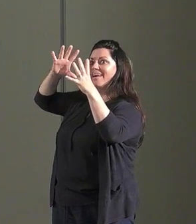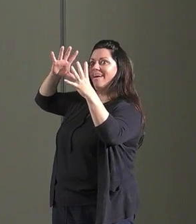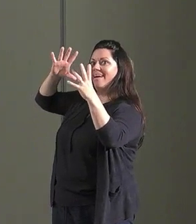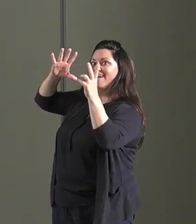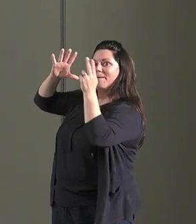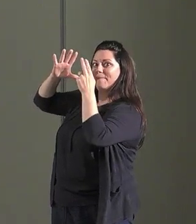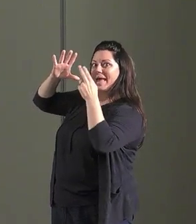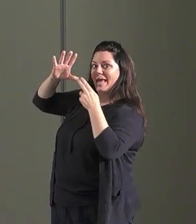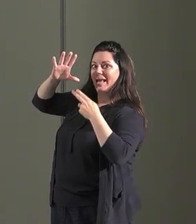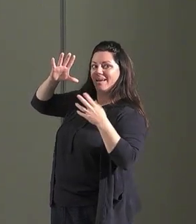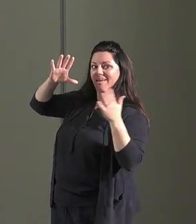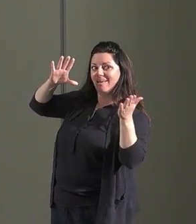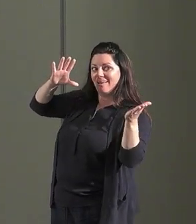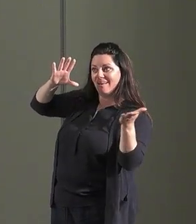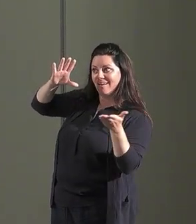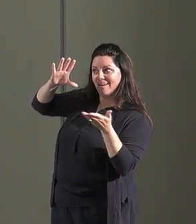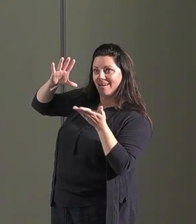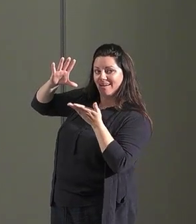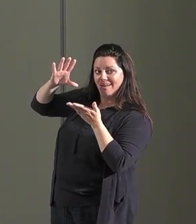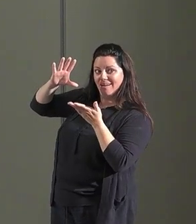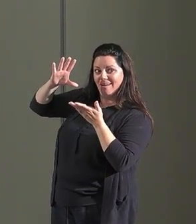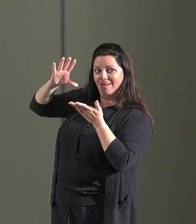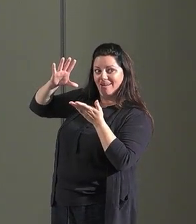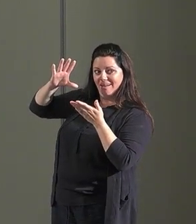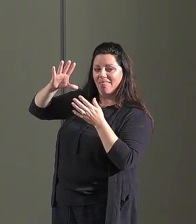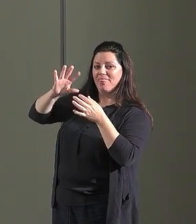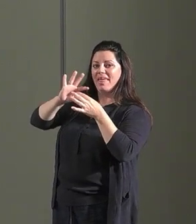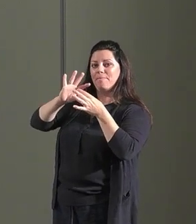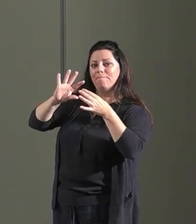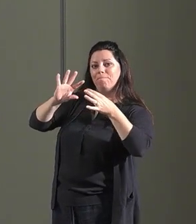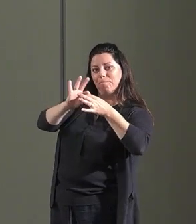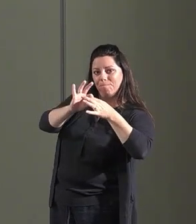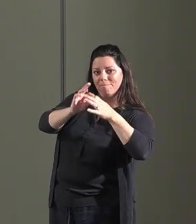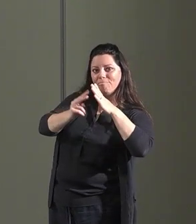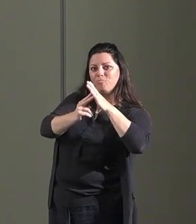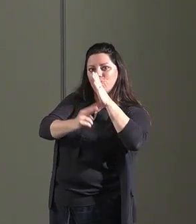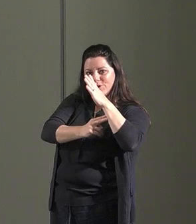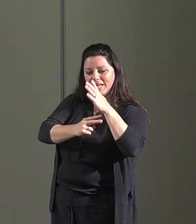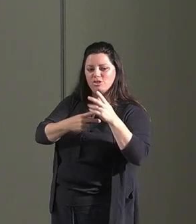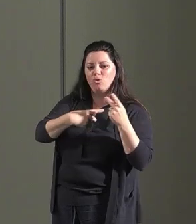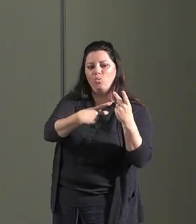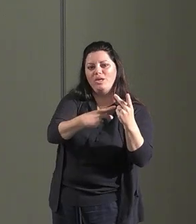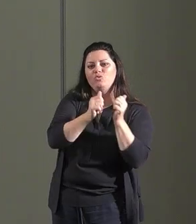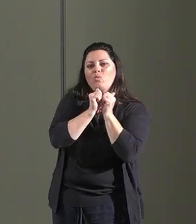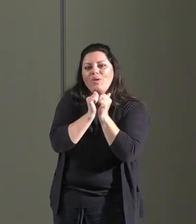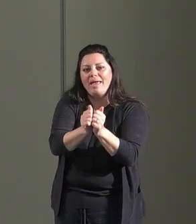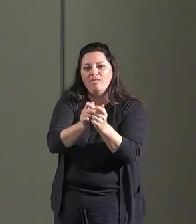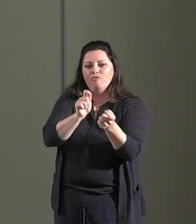bridge so we could change access together. >> JENNIFER: How about you Alan?